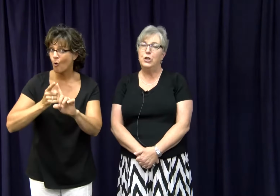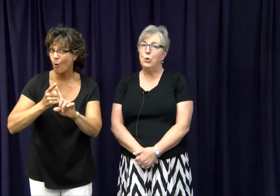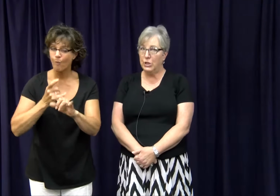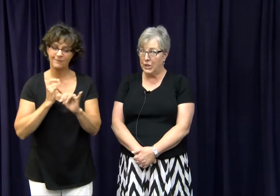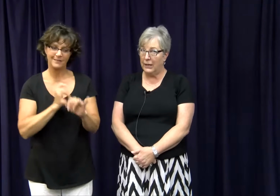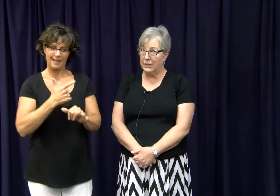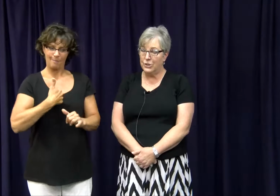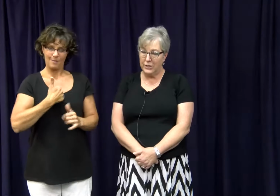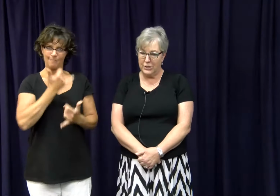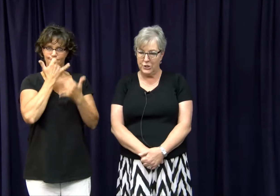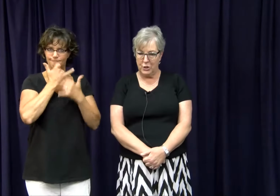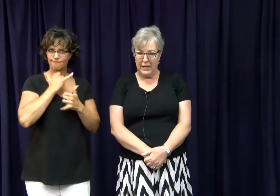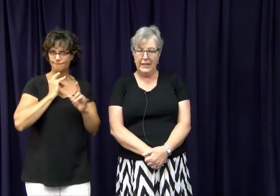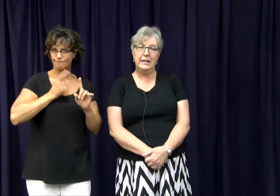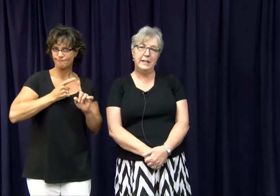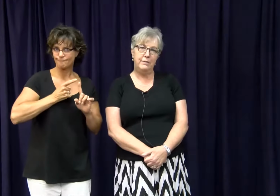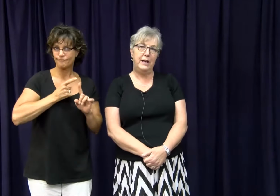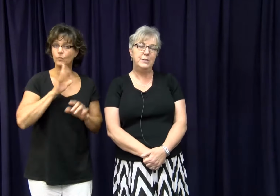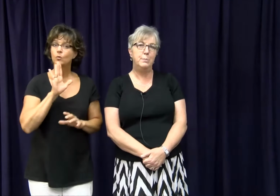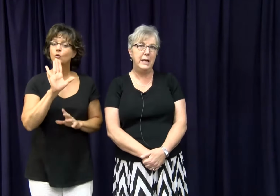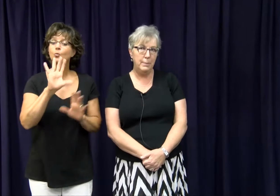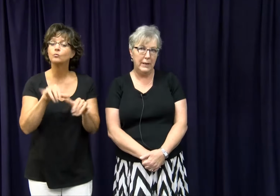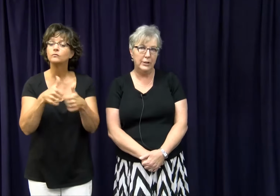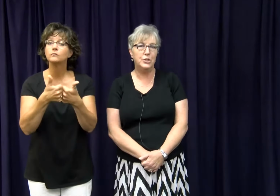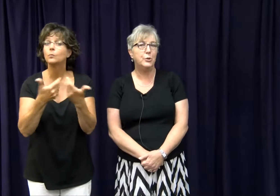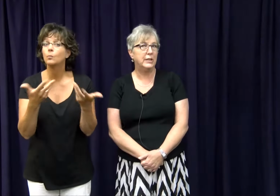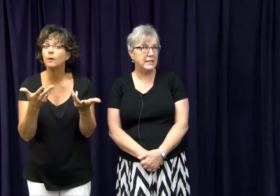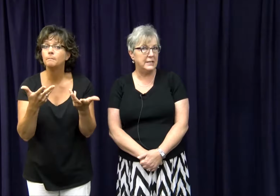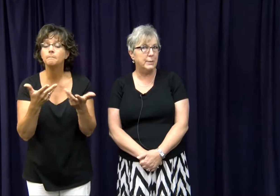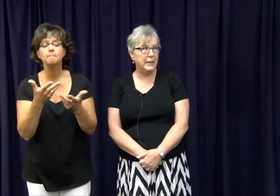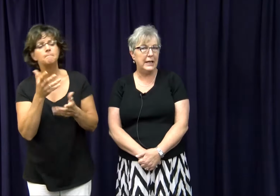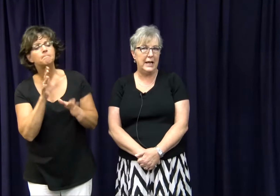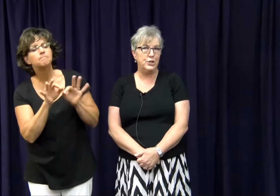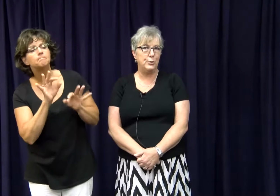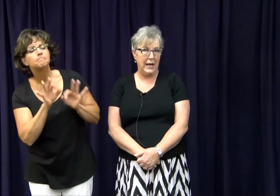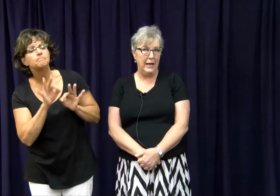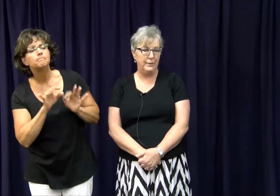Your challenge is to try and identify as many barriers to accessibility as you can.